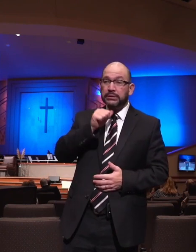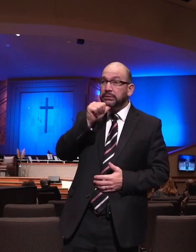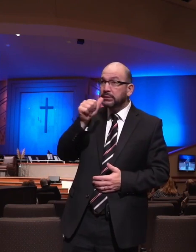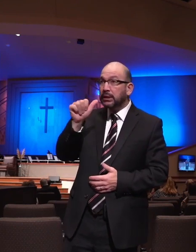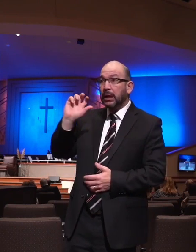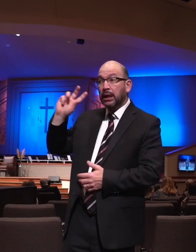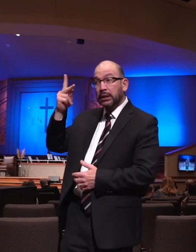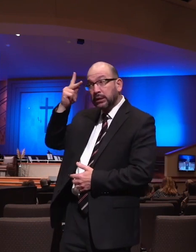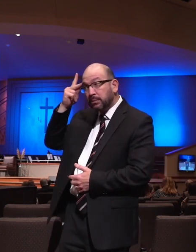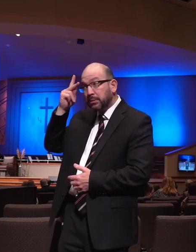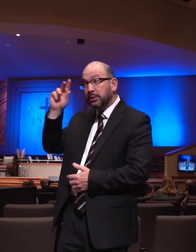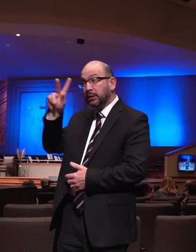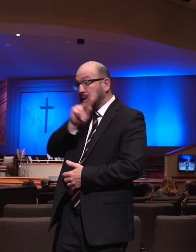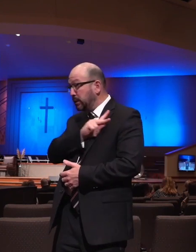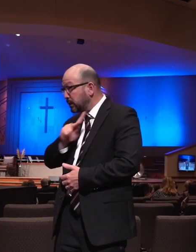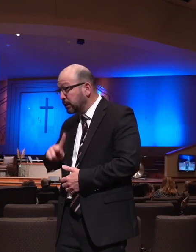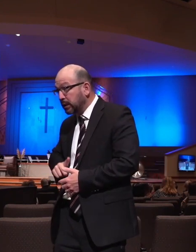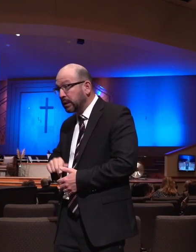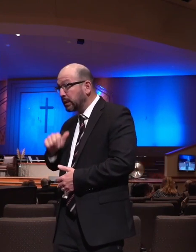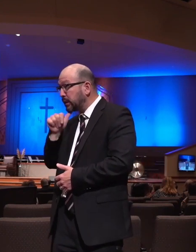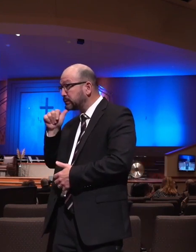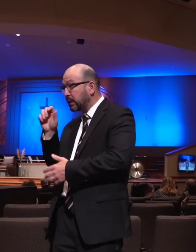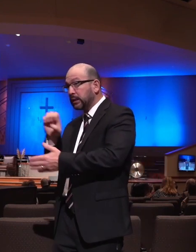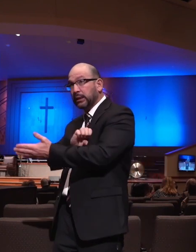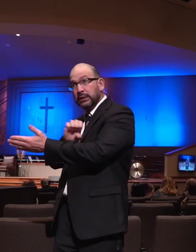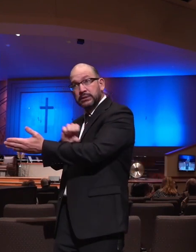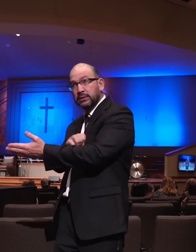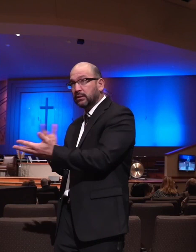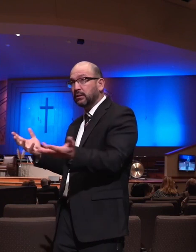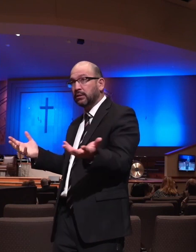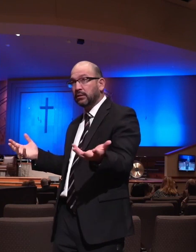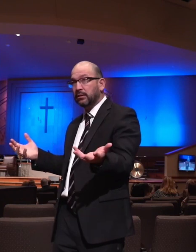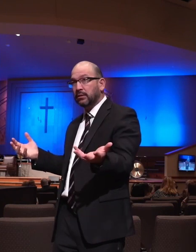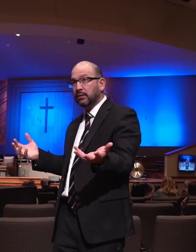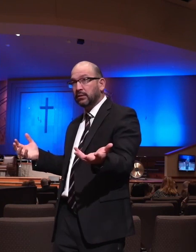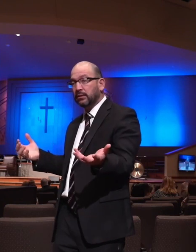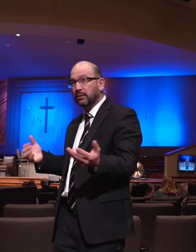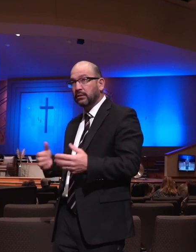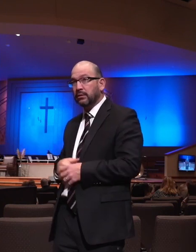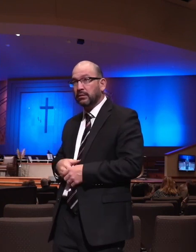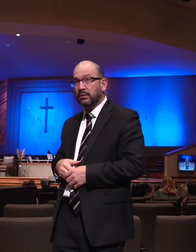Elisha oh I know this one it's the Jordan River